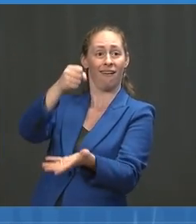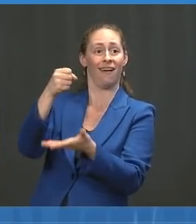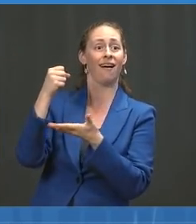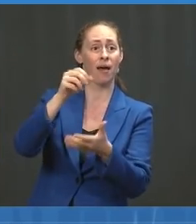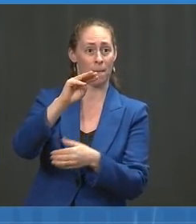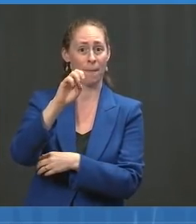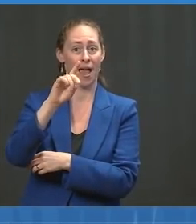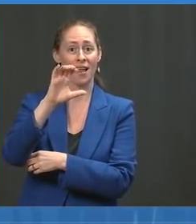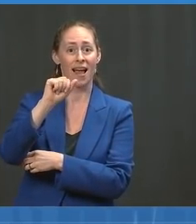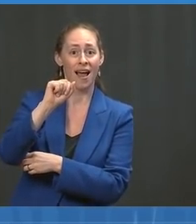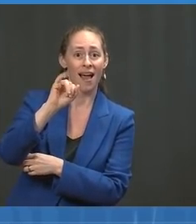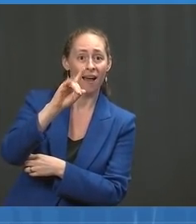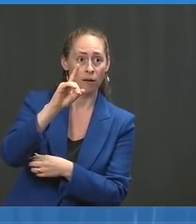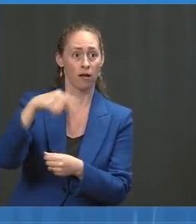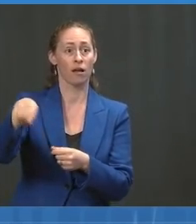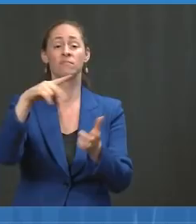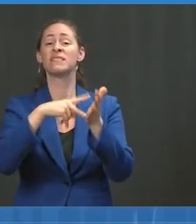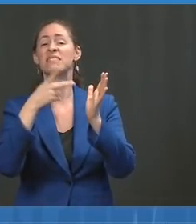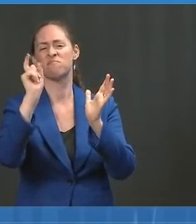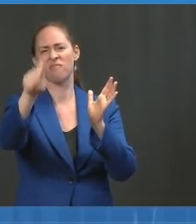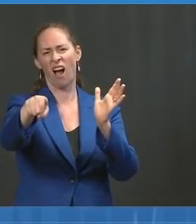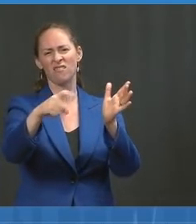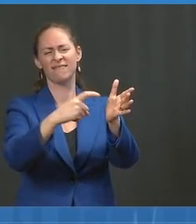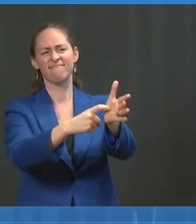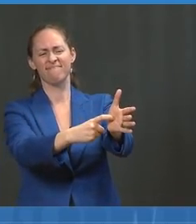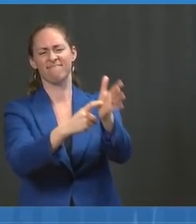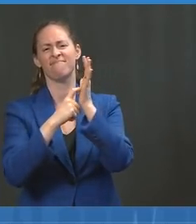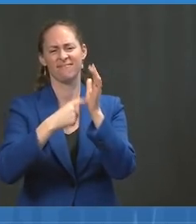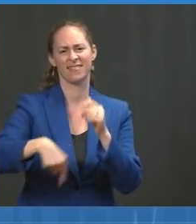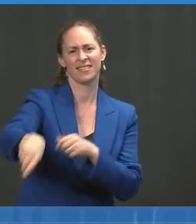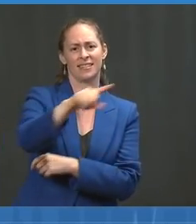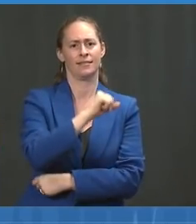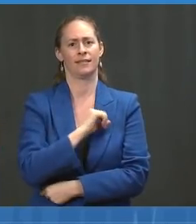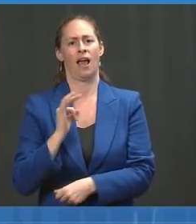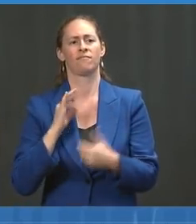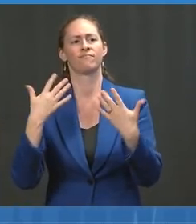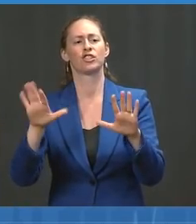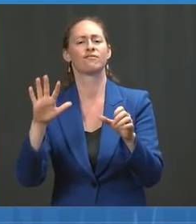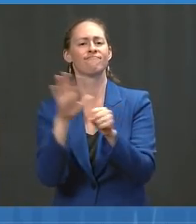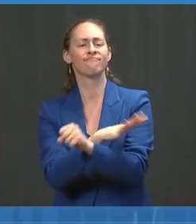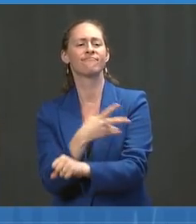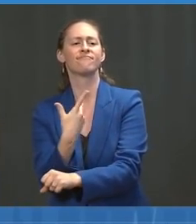Yesterday, after a thorough, independent, and rigorous scientific review process,